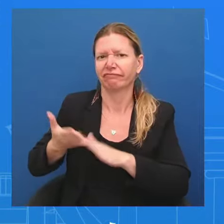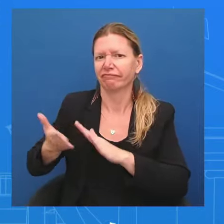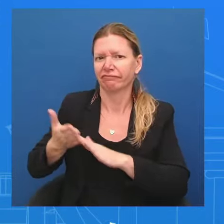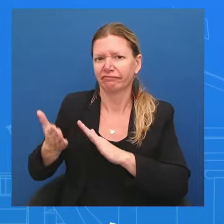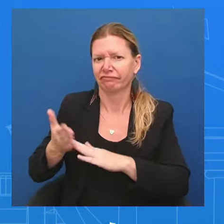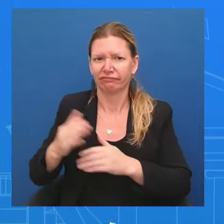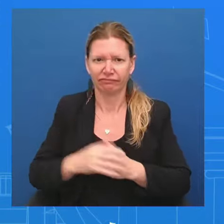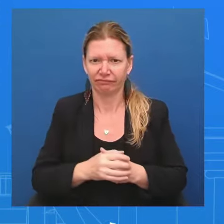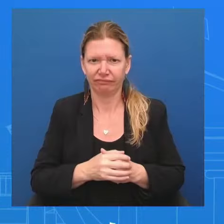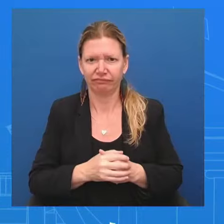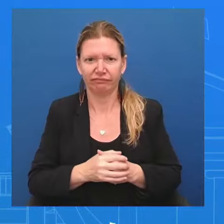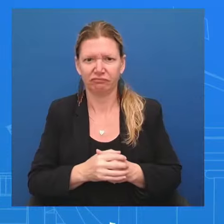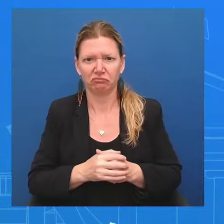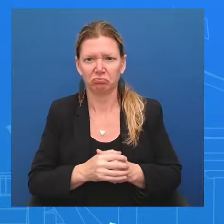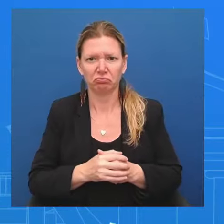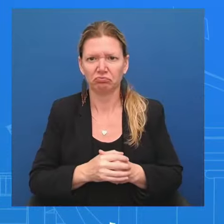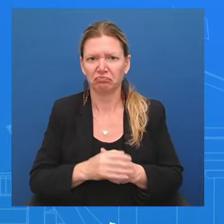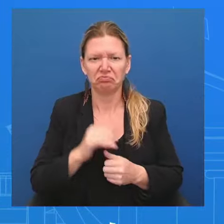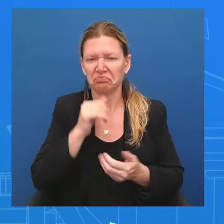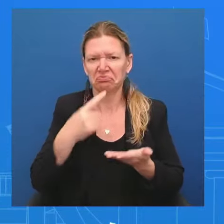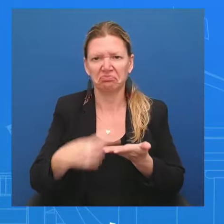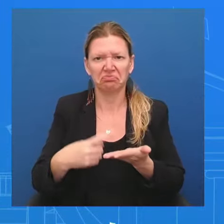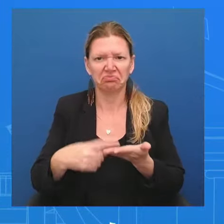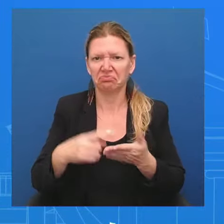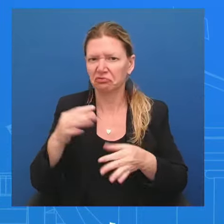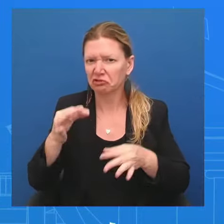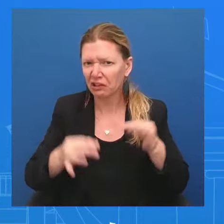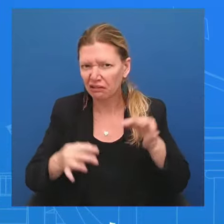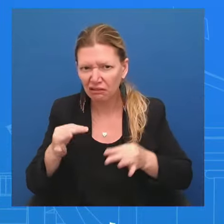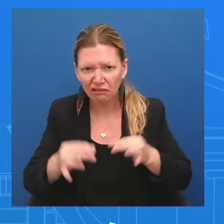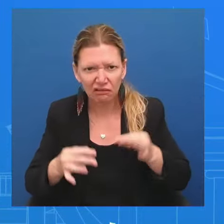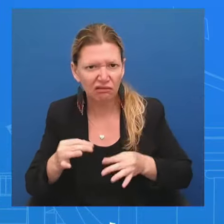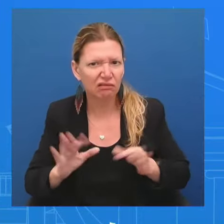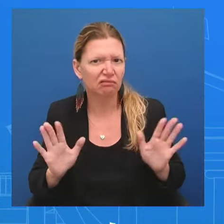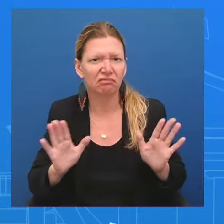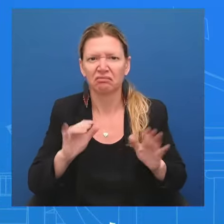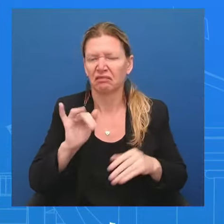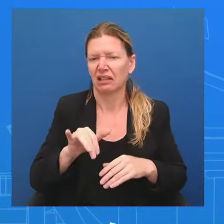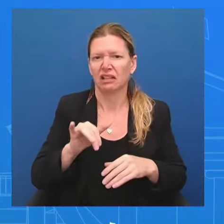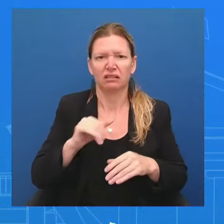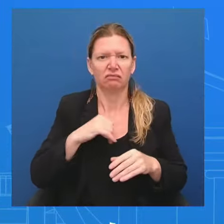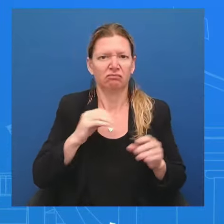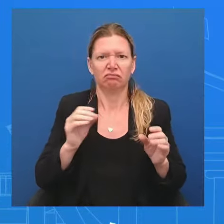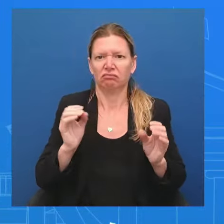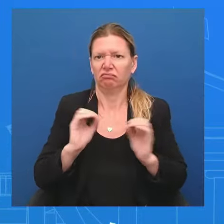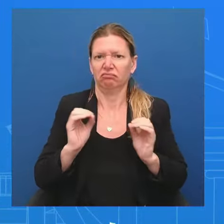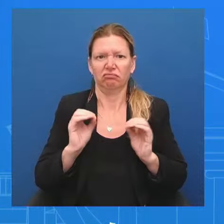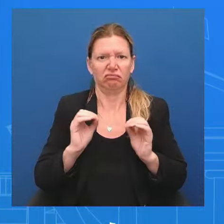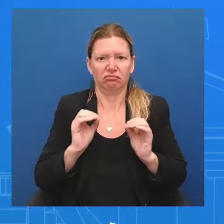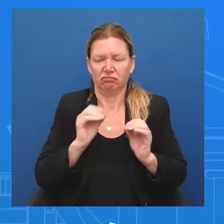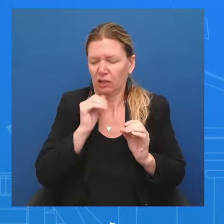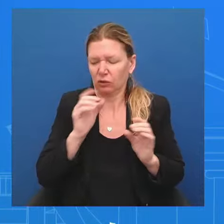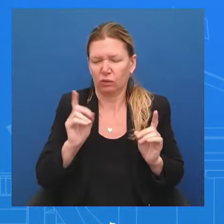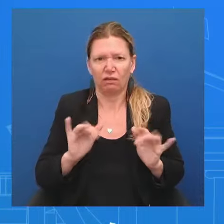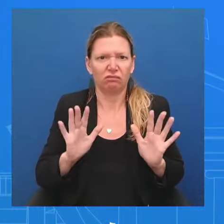It's not something that I do from here, an ongoing trial, ongoing proceedings, legal proceedings. I don't have a comment on that at this time. Okay.